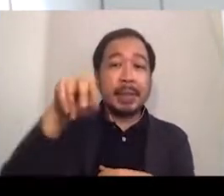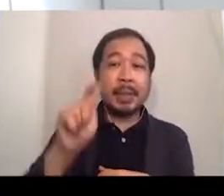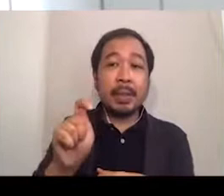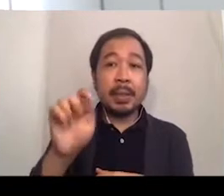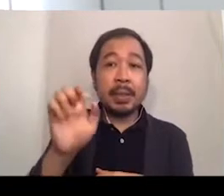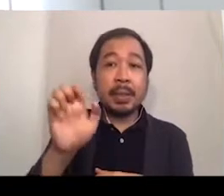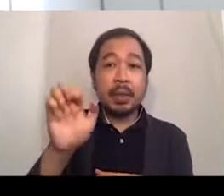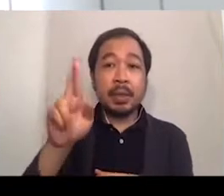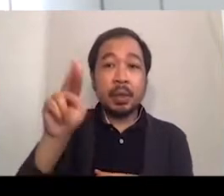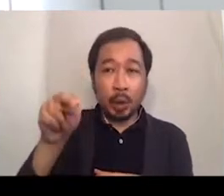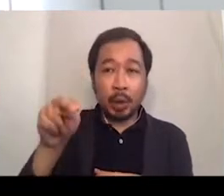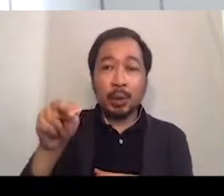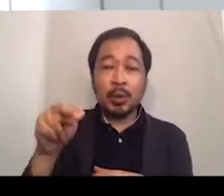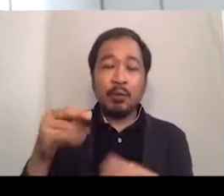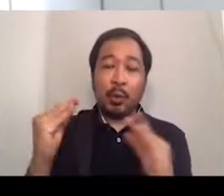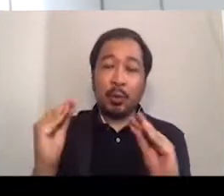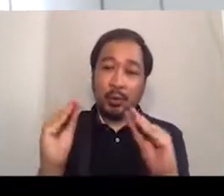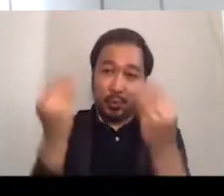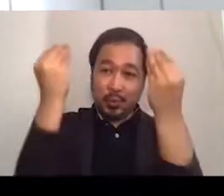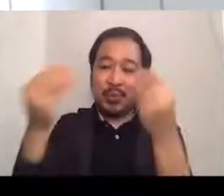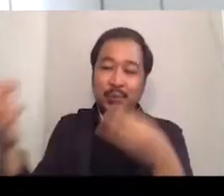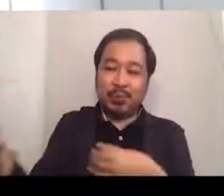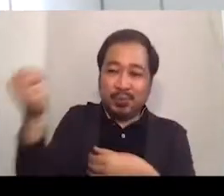to facilitate employees in the private sector